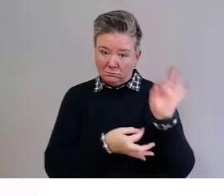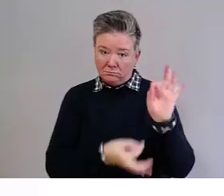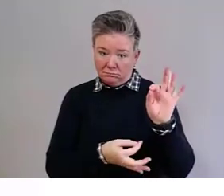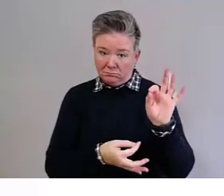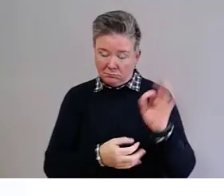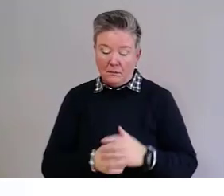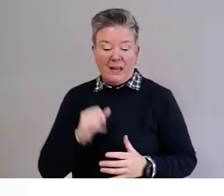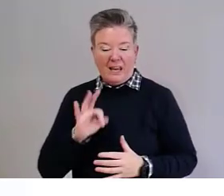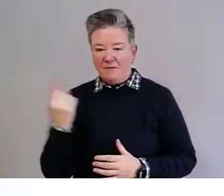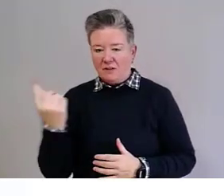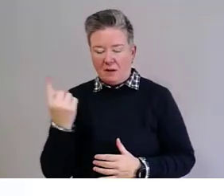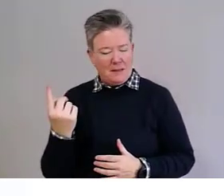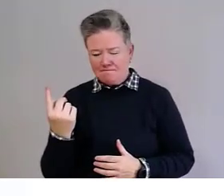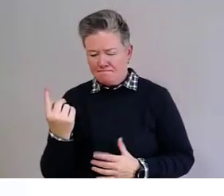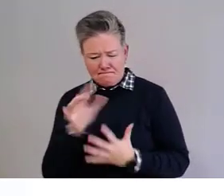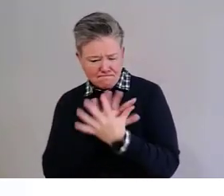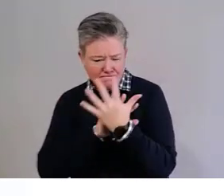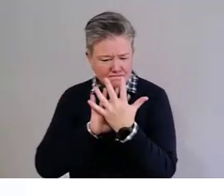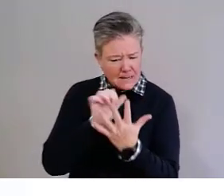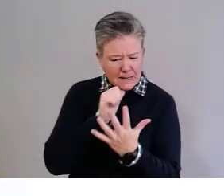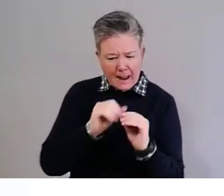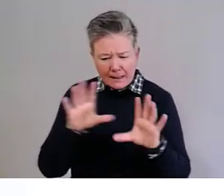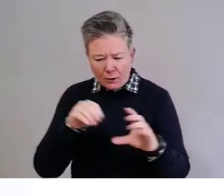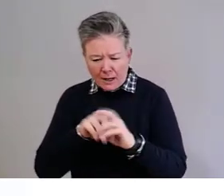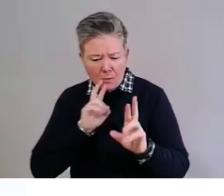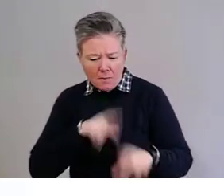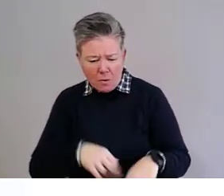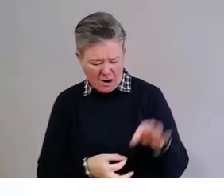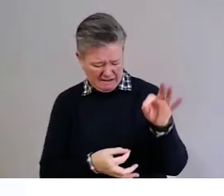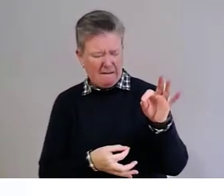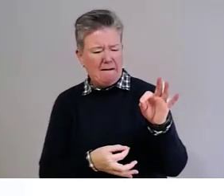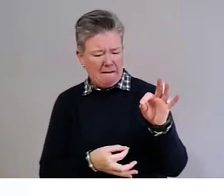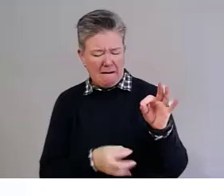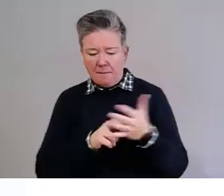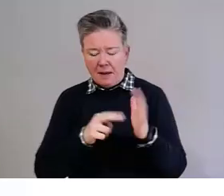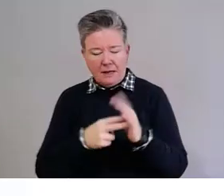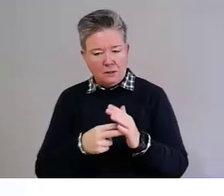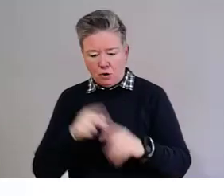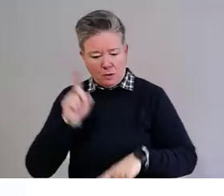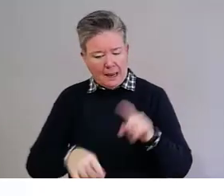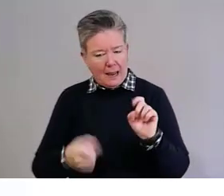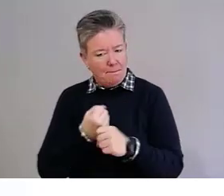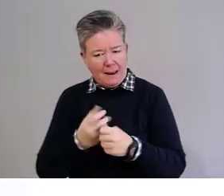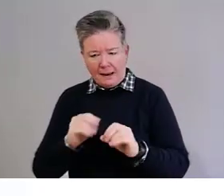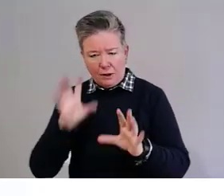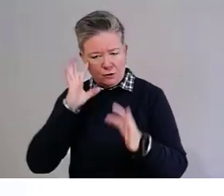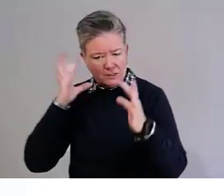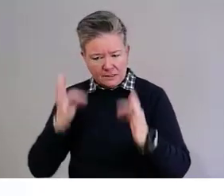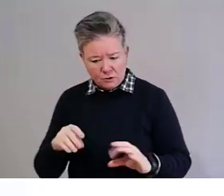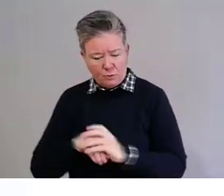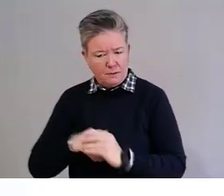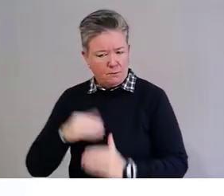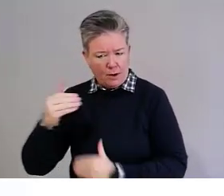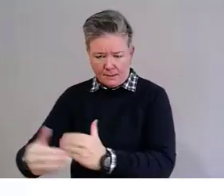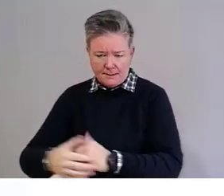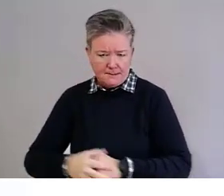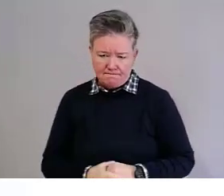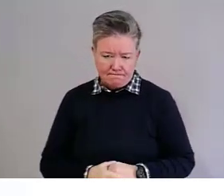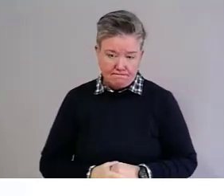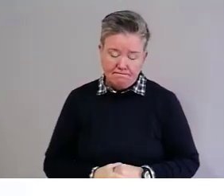If something is not clear in a report, it's not going to be clear in the decision-making process.